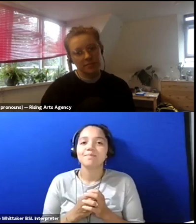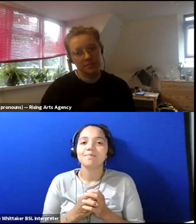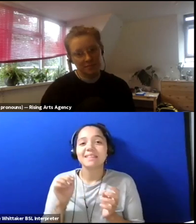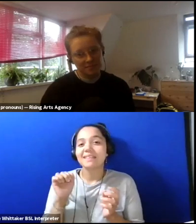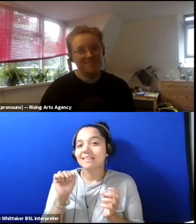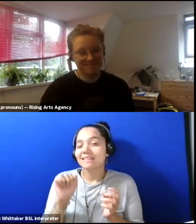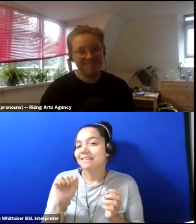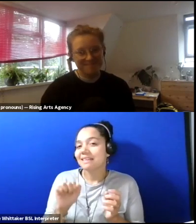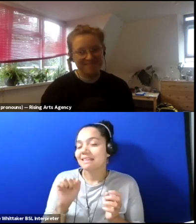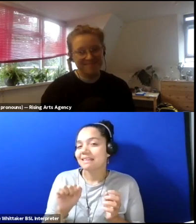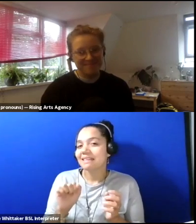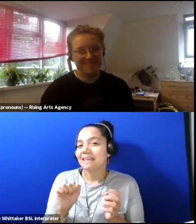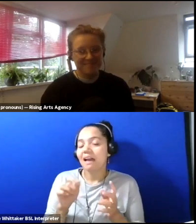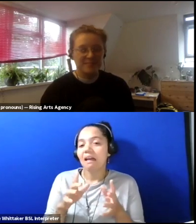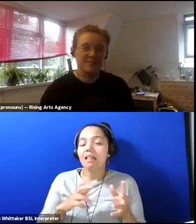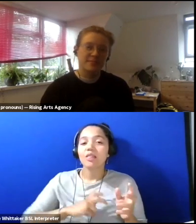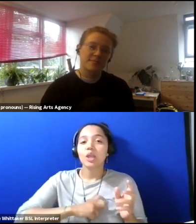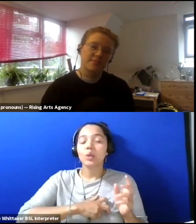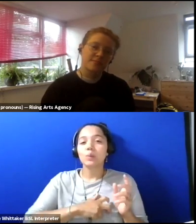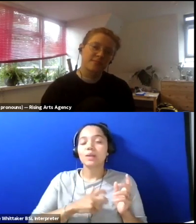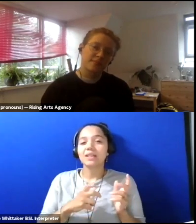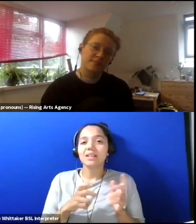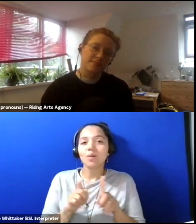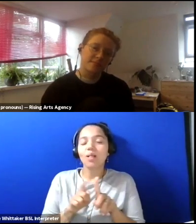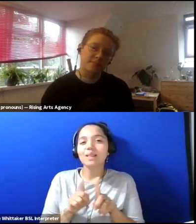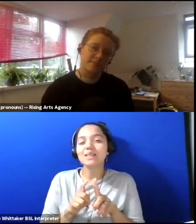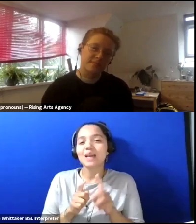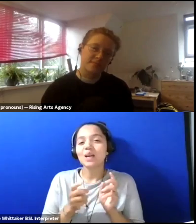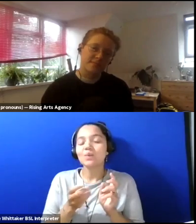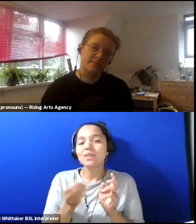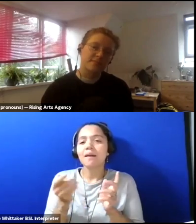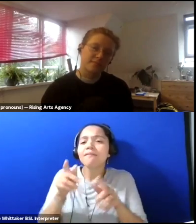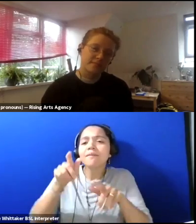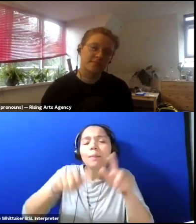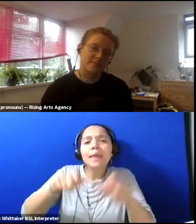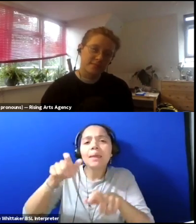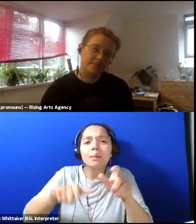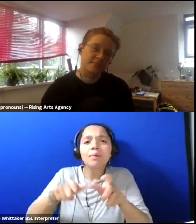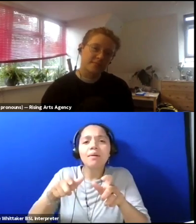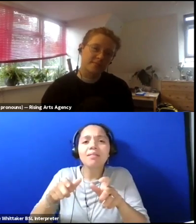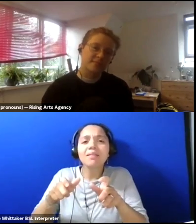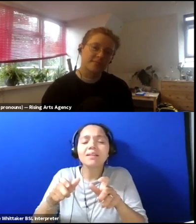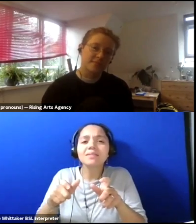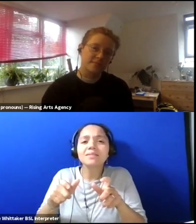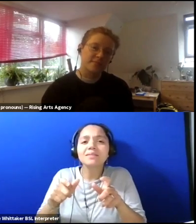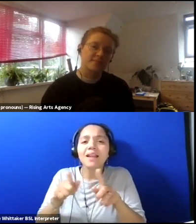In the union, there's also a few people that are tutors.